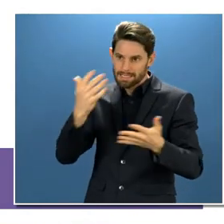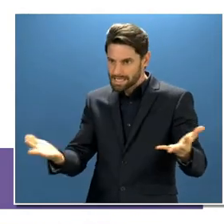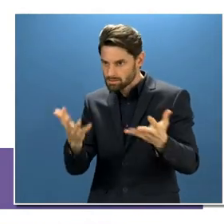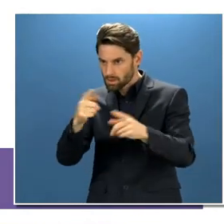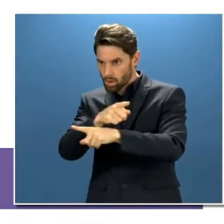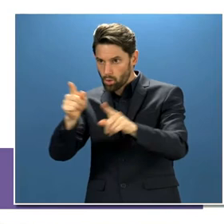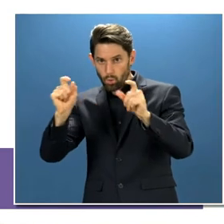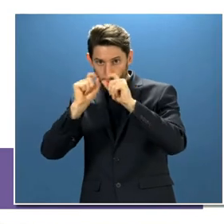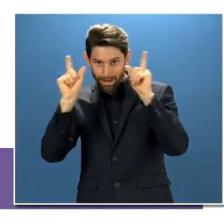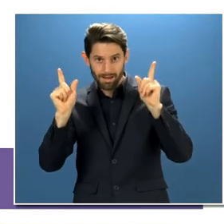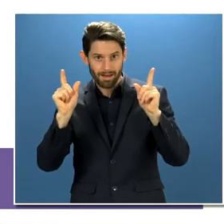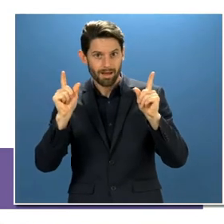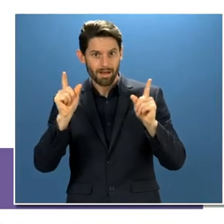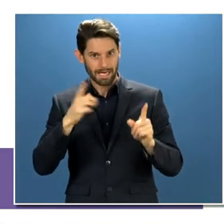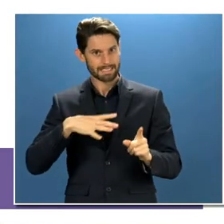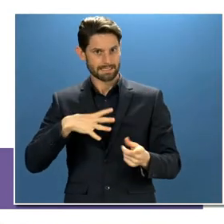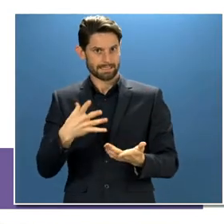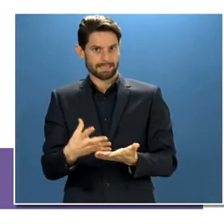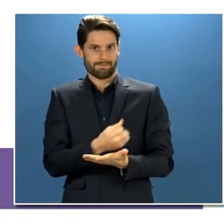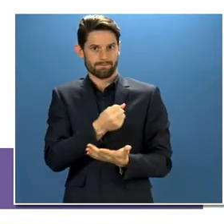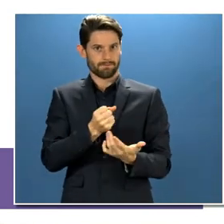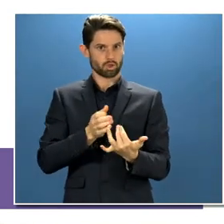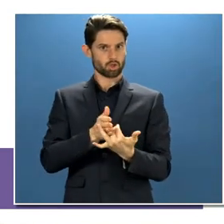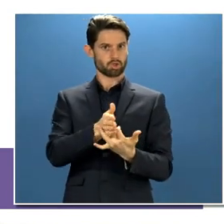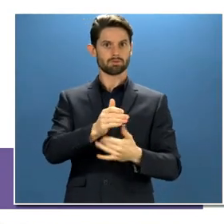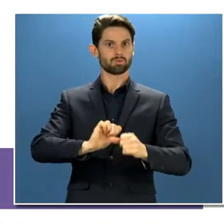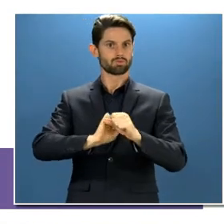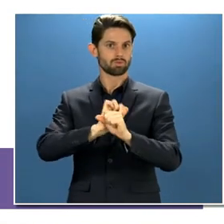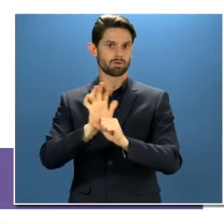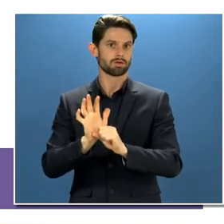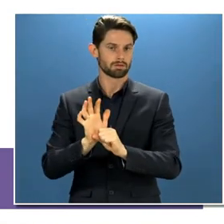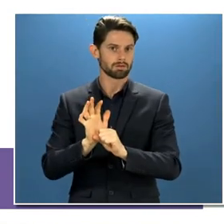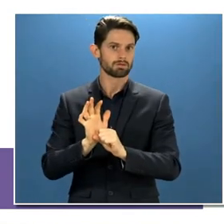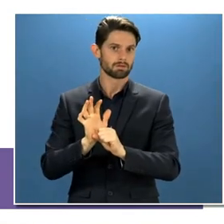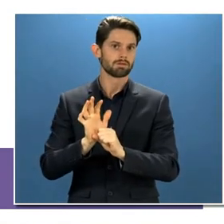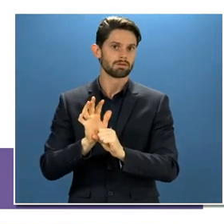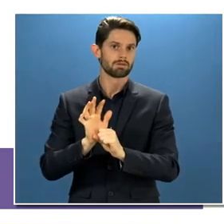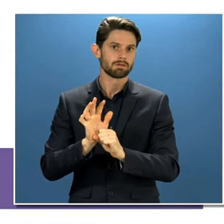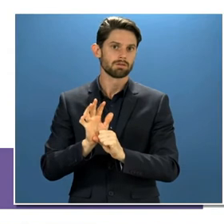"You guys, to be safe" and even when we were trying to say to their support